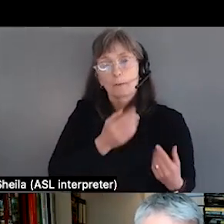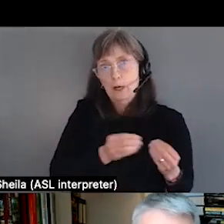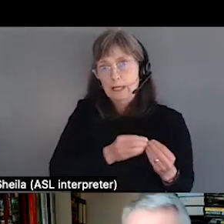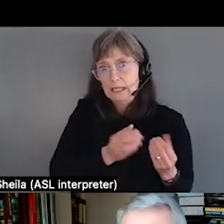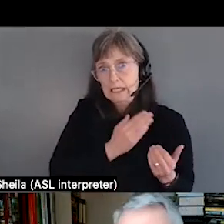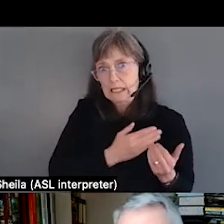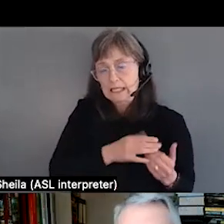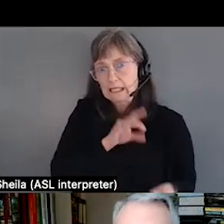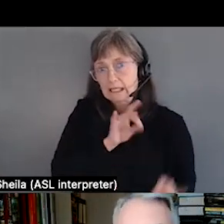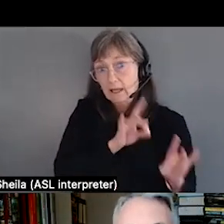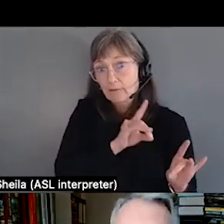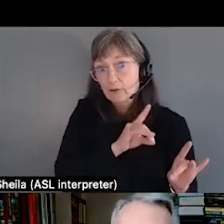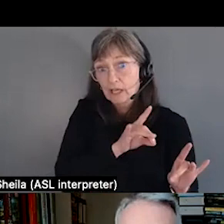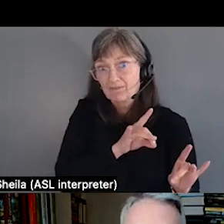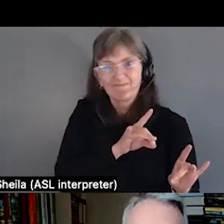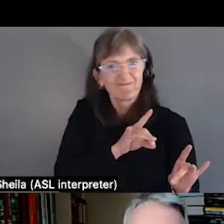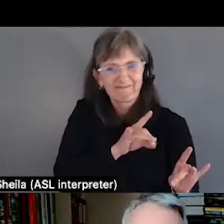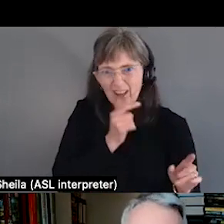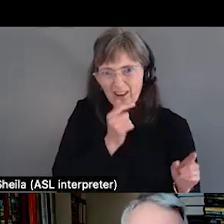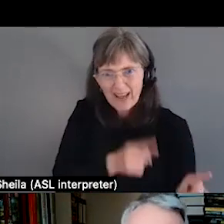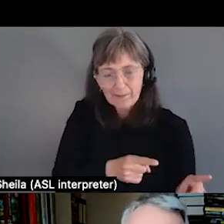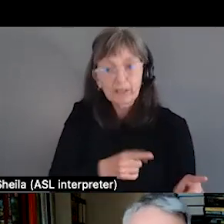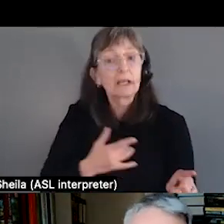I mean, my fear actually is that it will do quite the opposite,